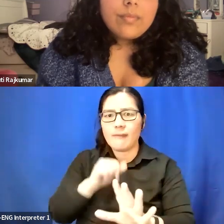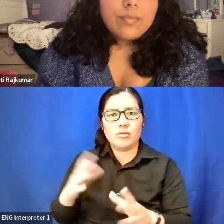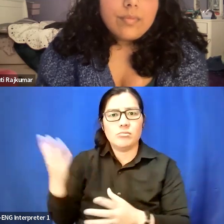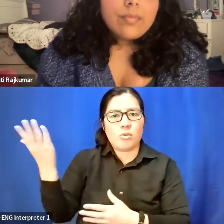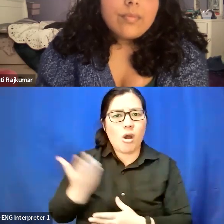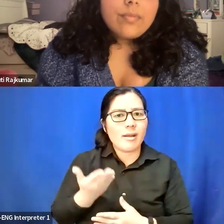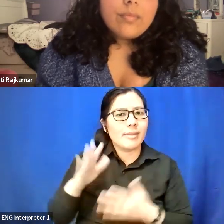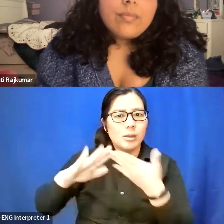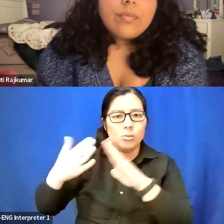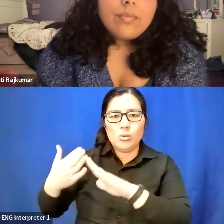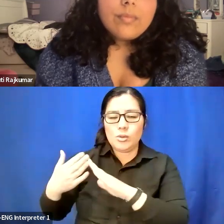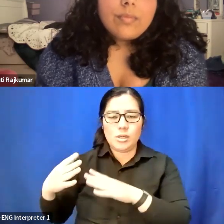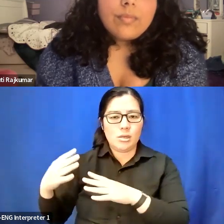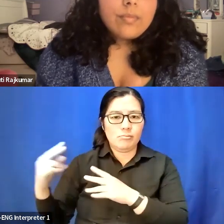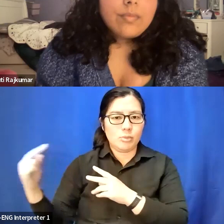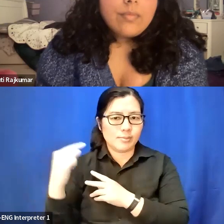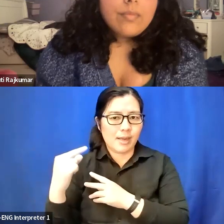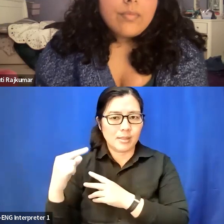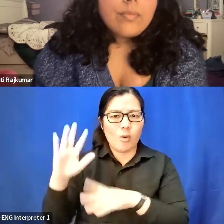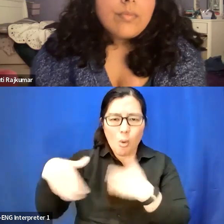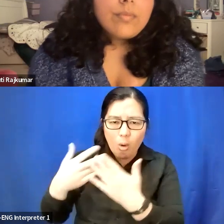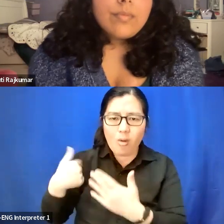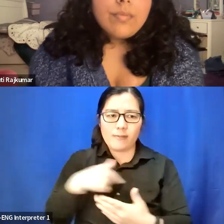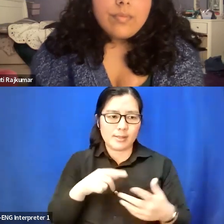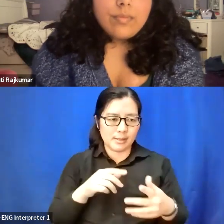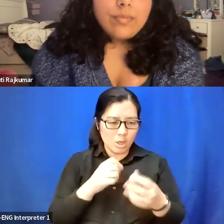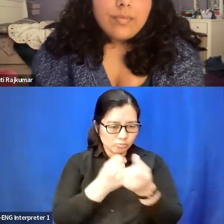All of us working to help each other and adapt, and it also brings up, you know,